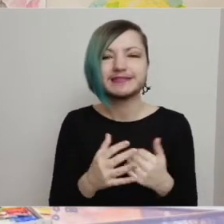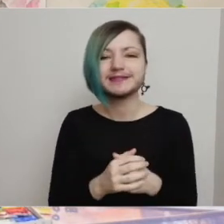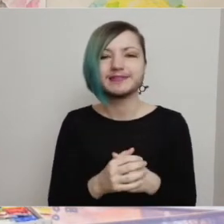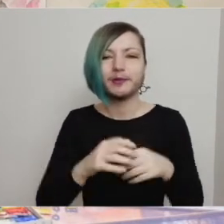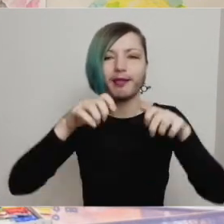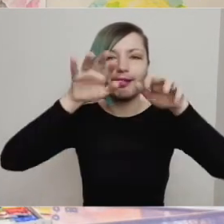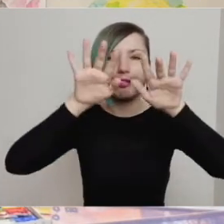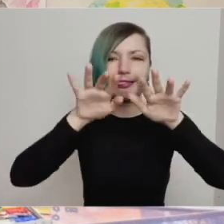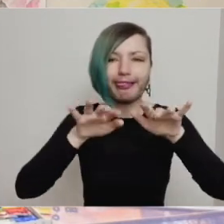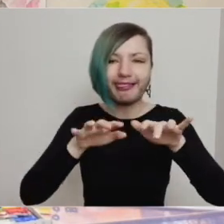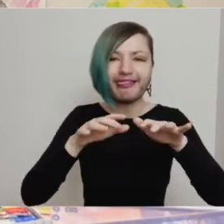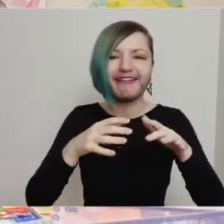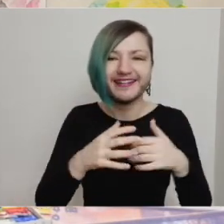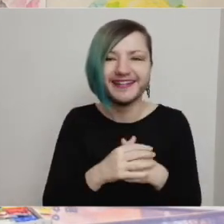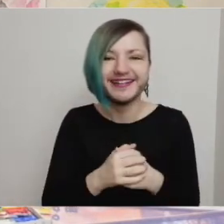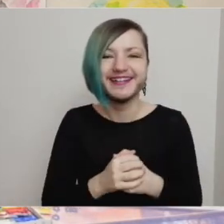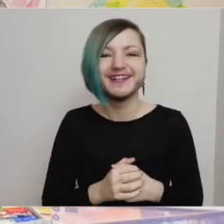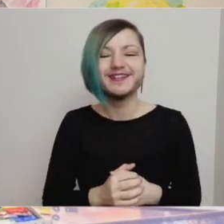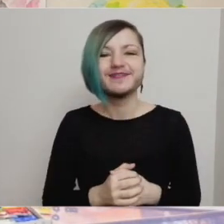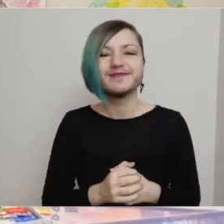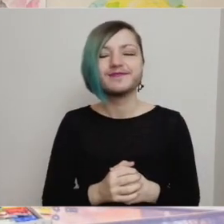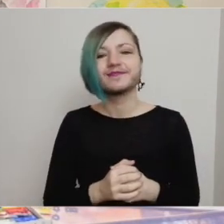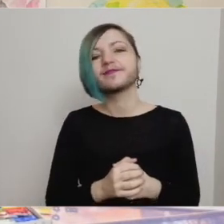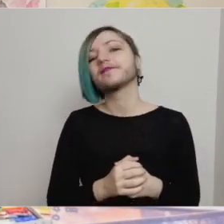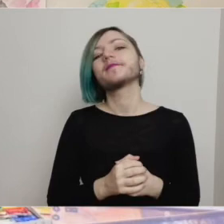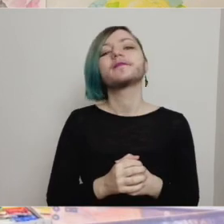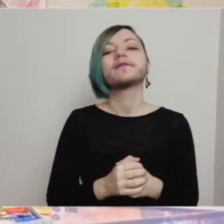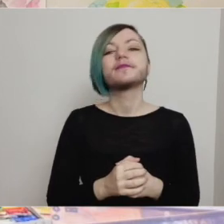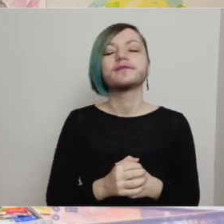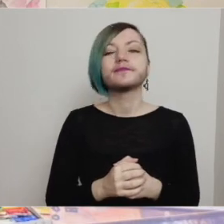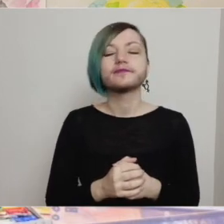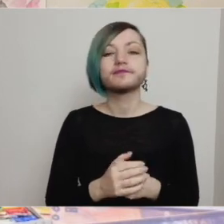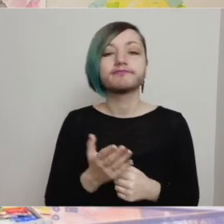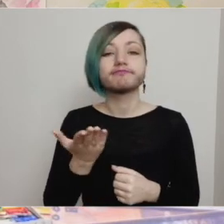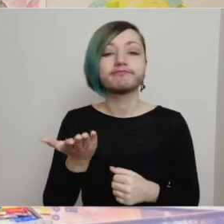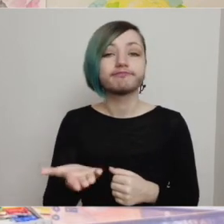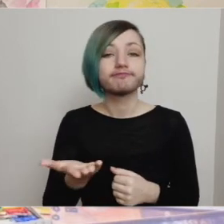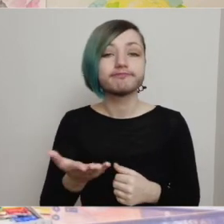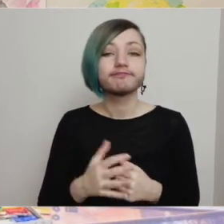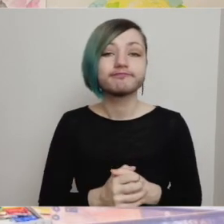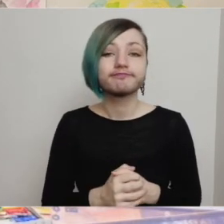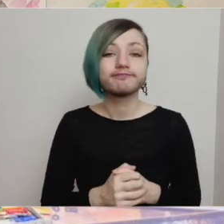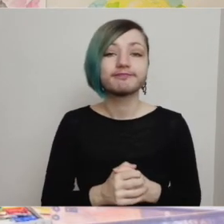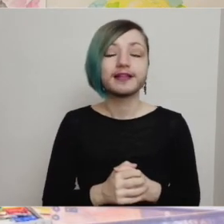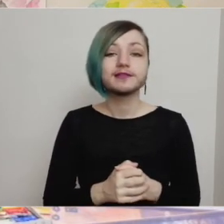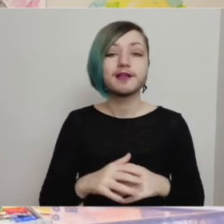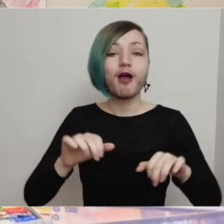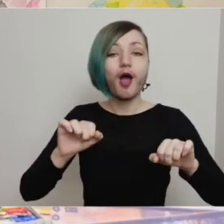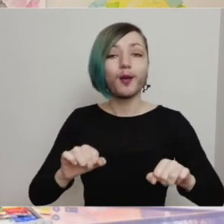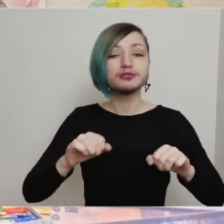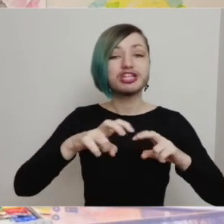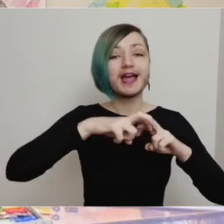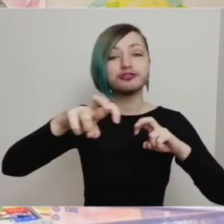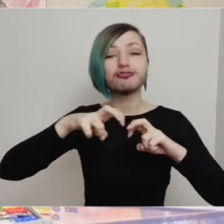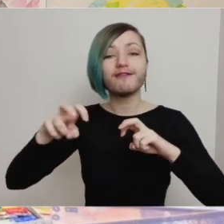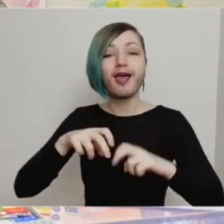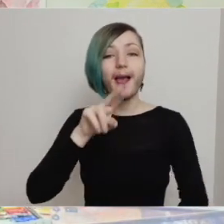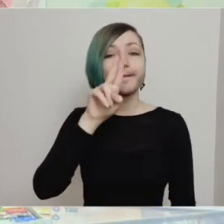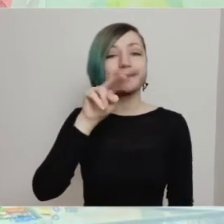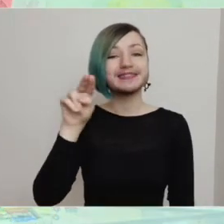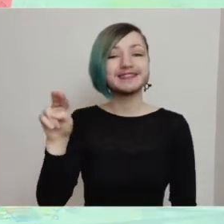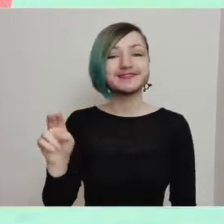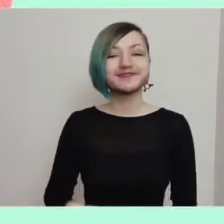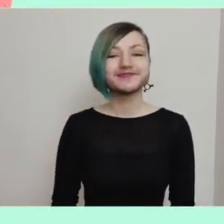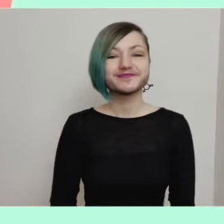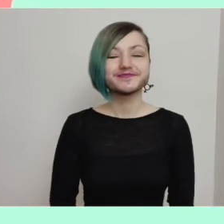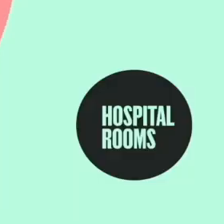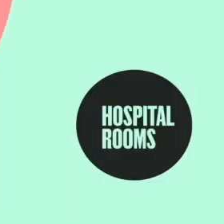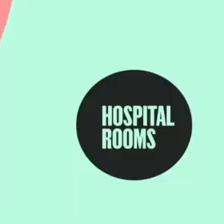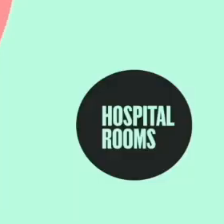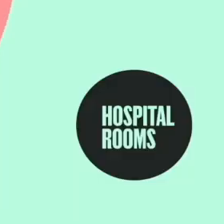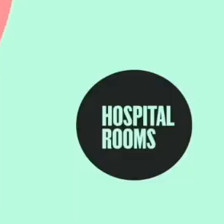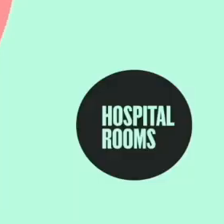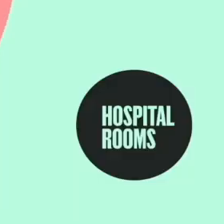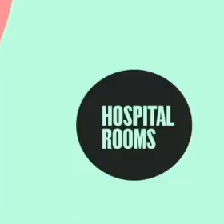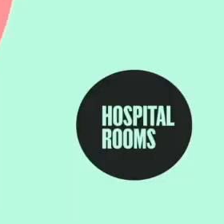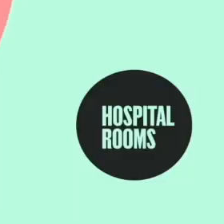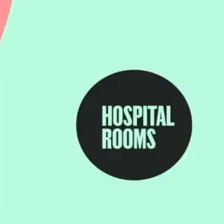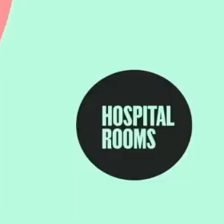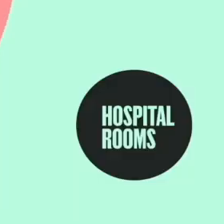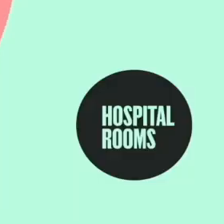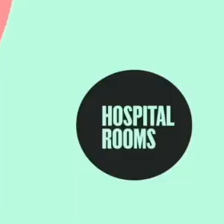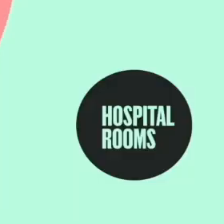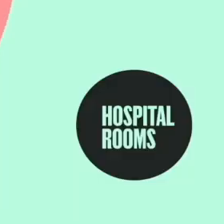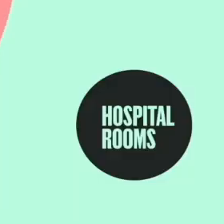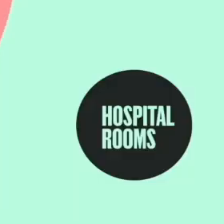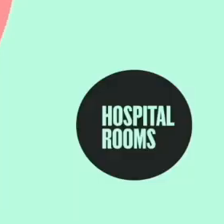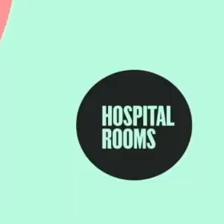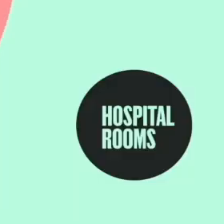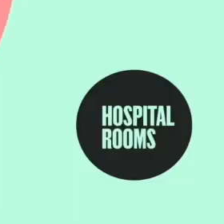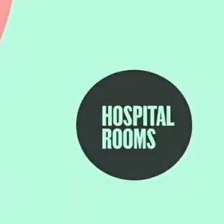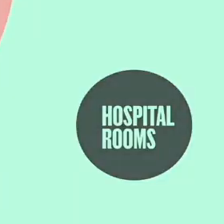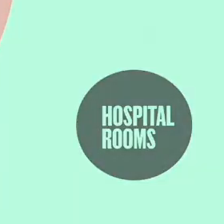to drip and that is an armchair traveler painting